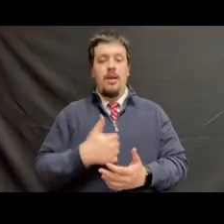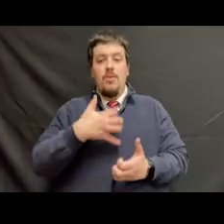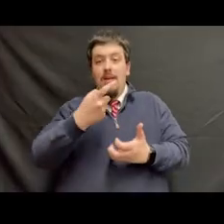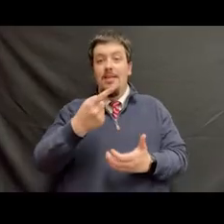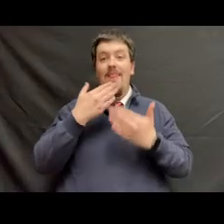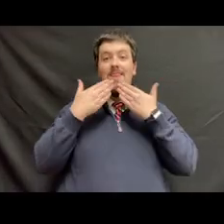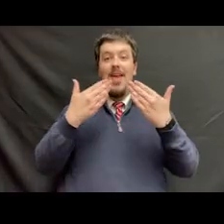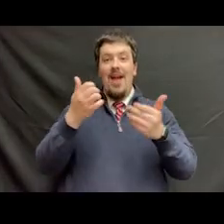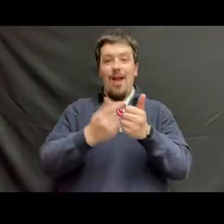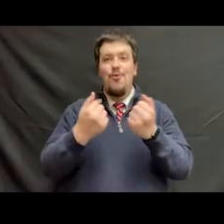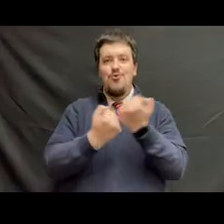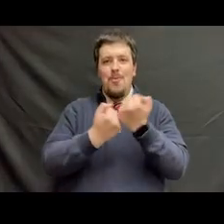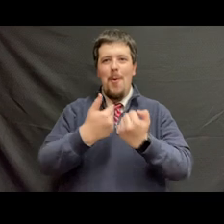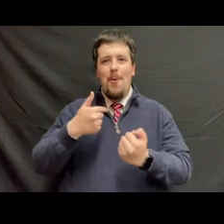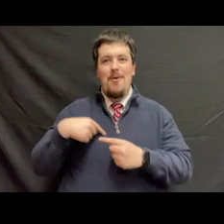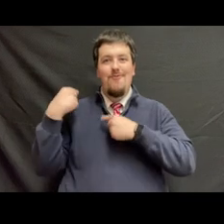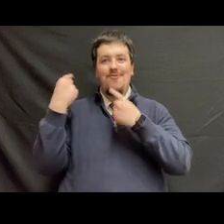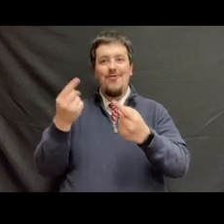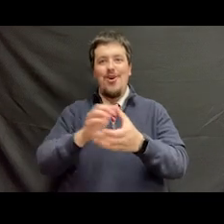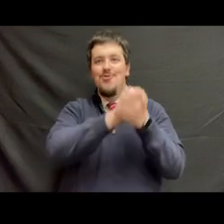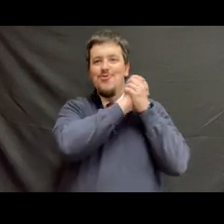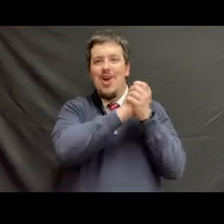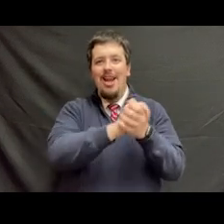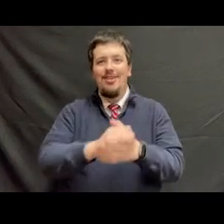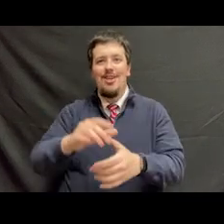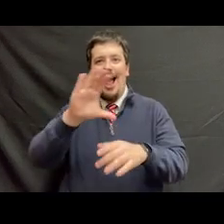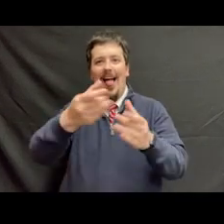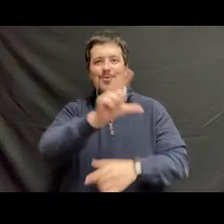I just wanna say a quick thank you to everyone that supported me this far and congratulations class of 2020.